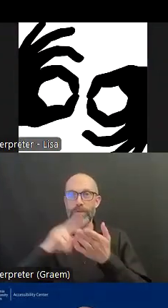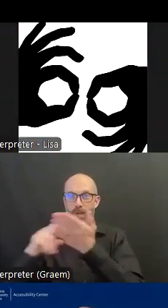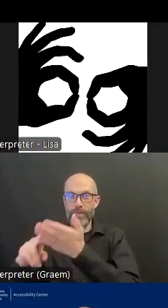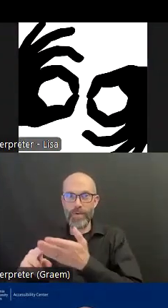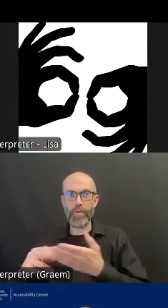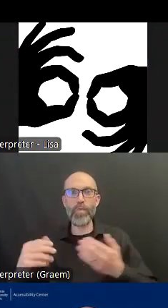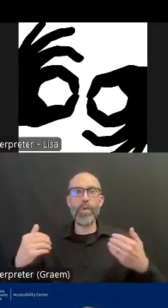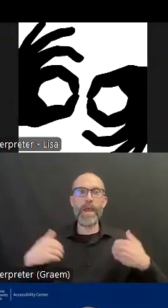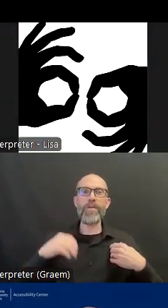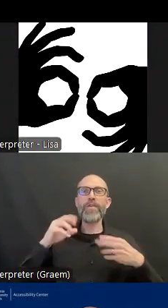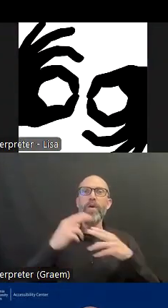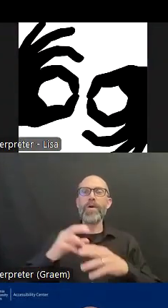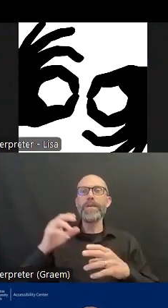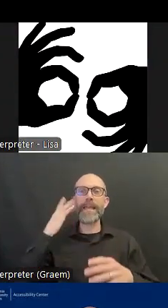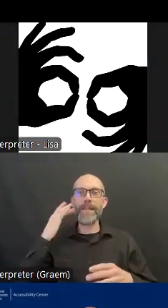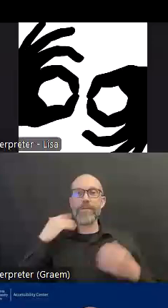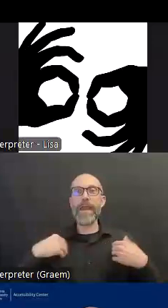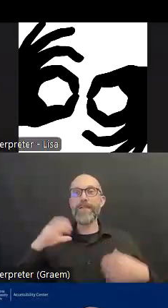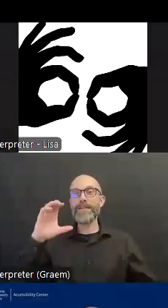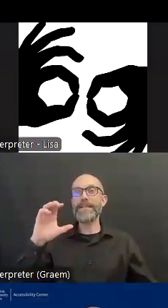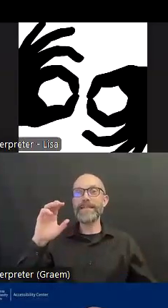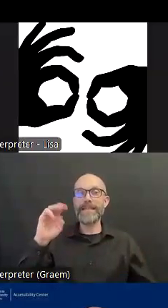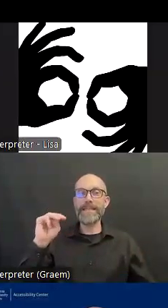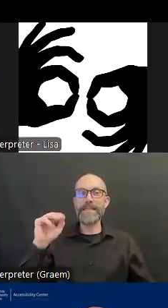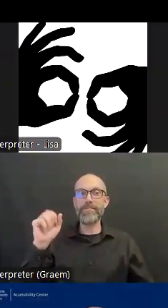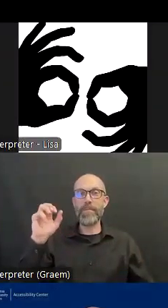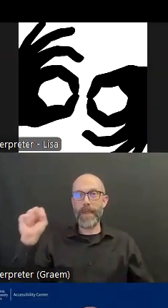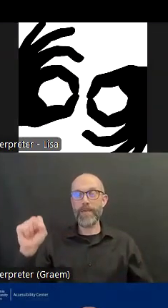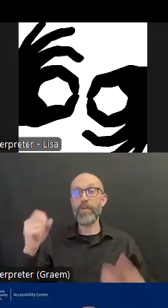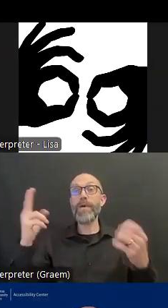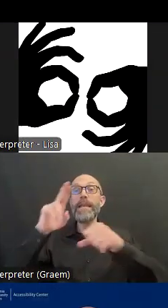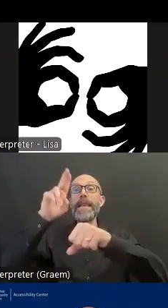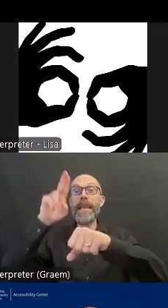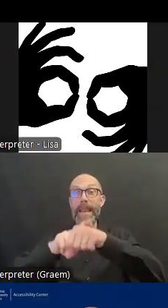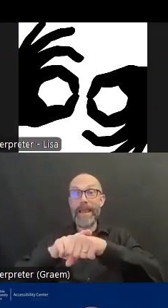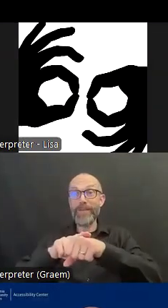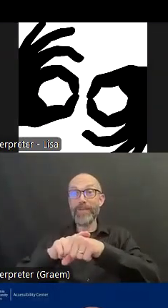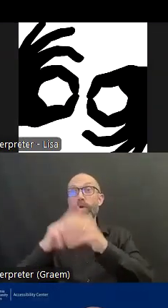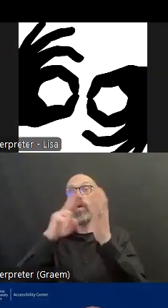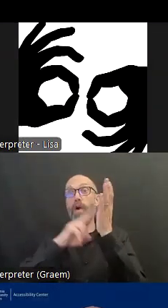You have nationally bid contracts such as NASPO. And we have college buys.